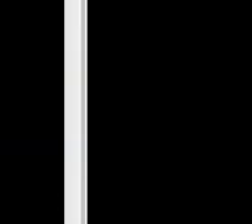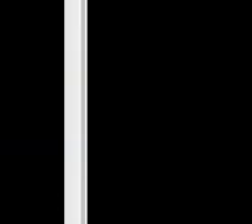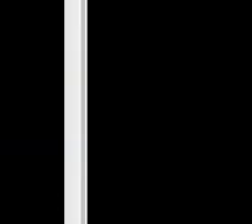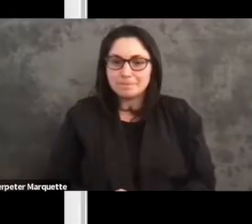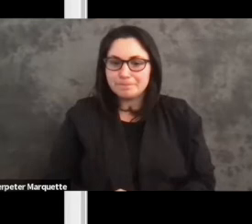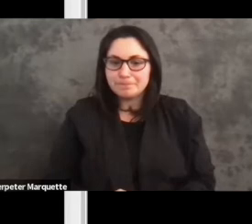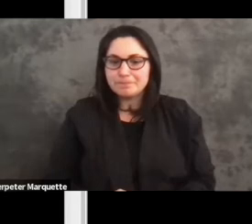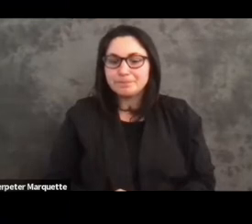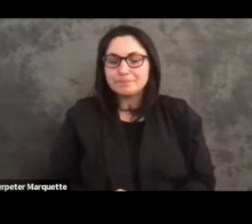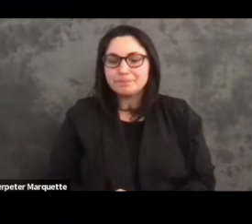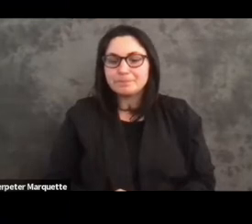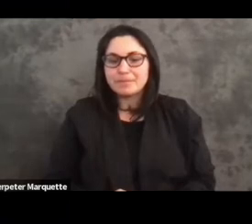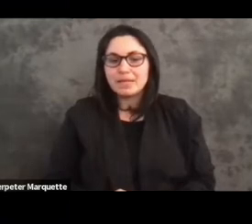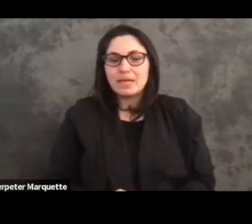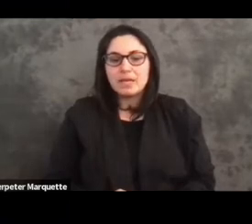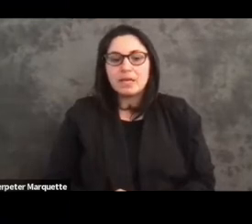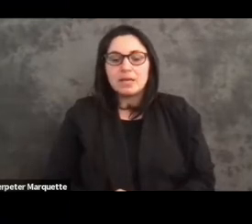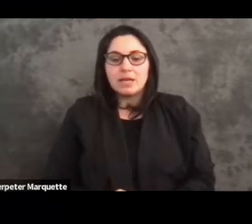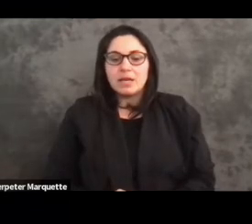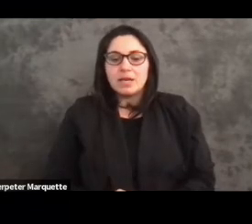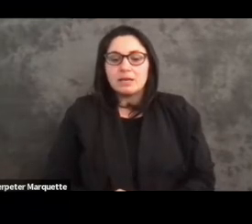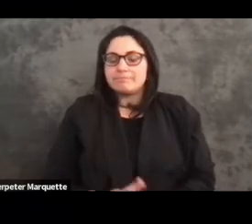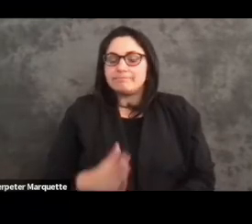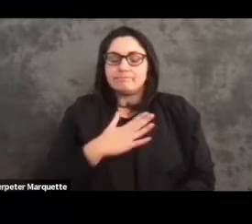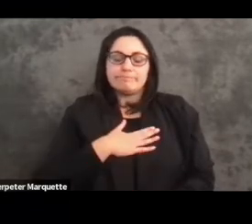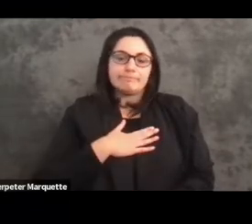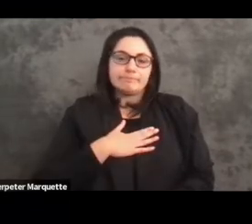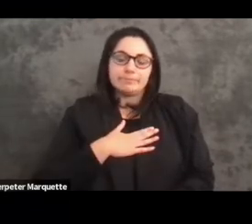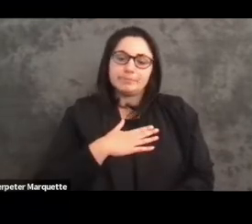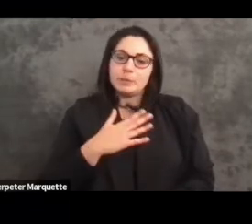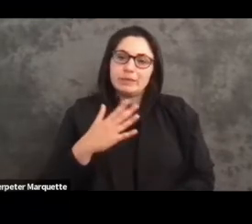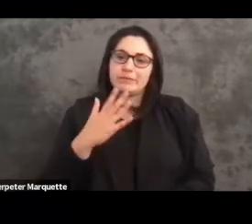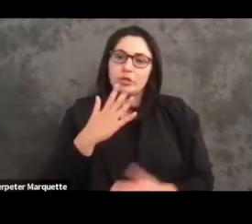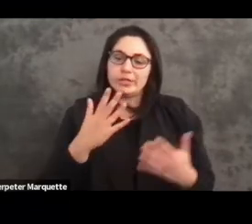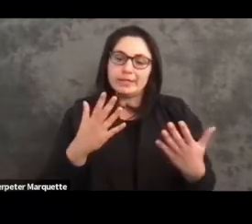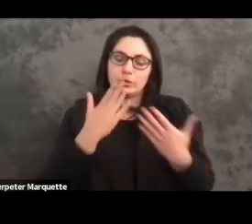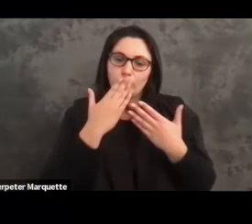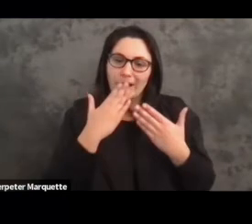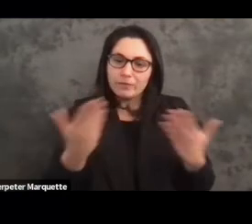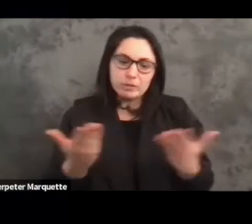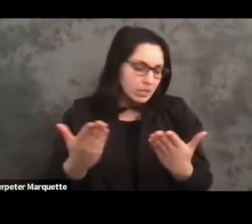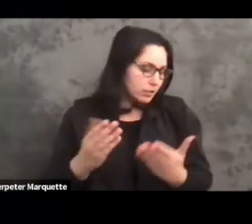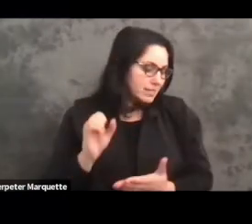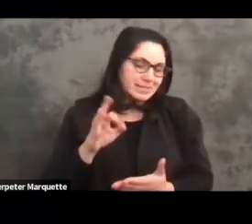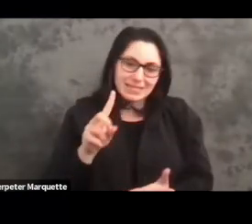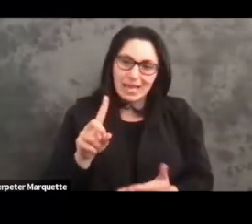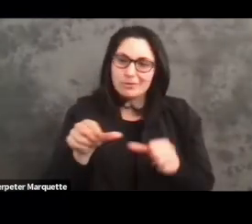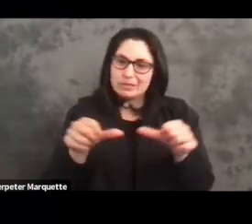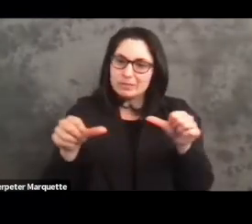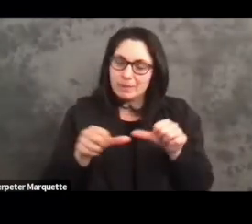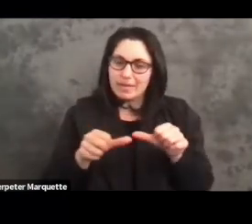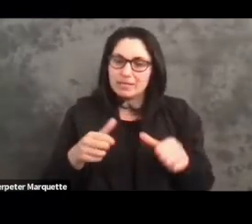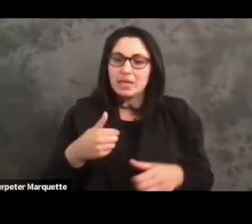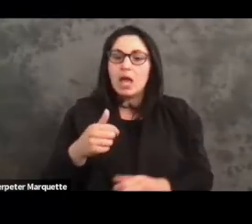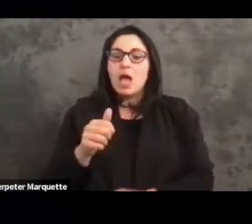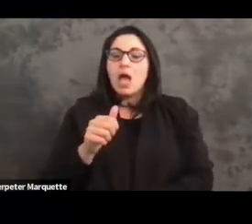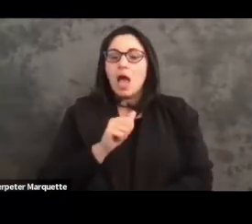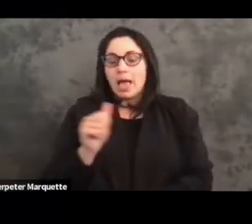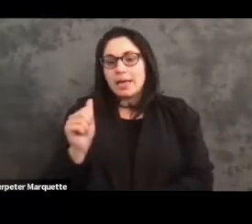Thanks, JD, and everyone for being here. I'm really grateful to be part of this sacred